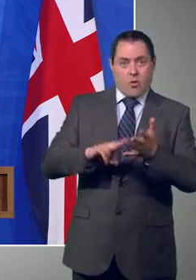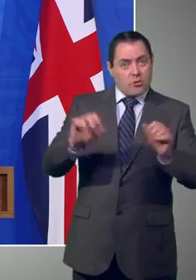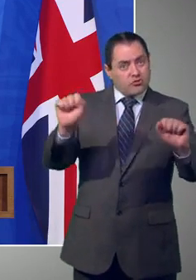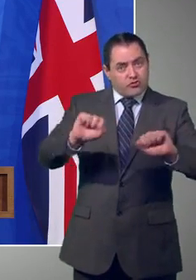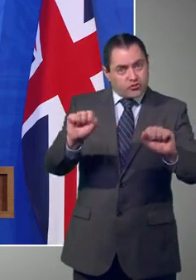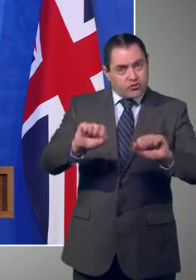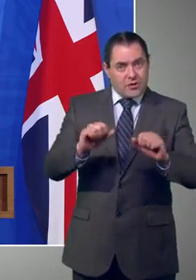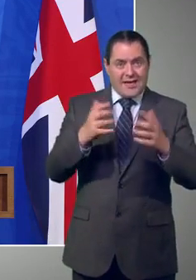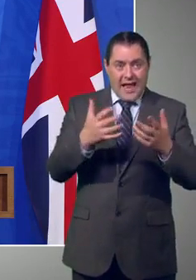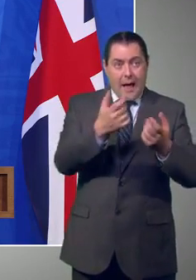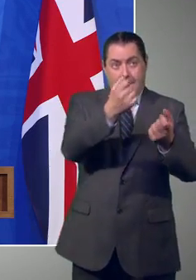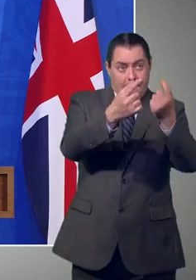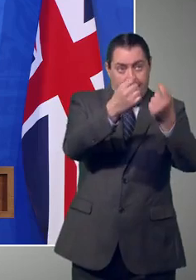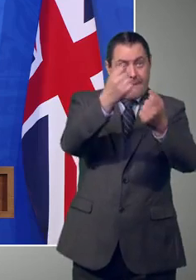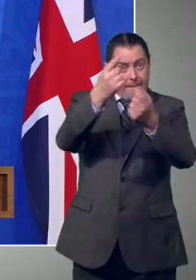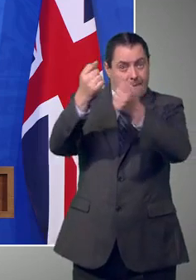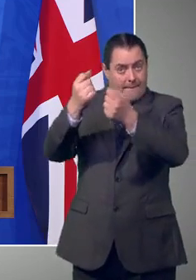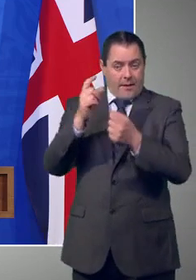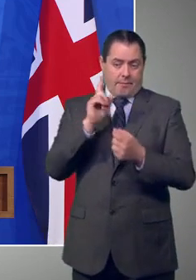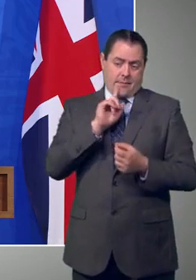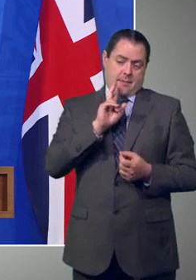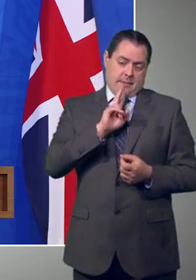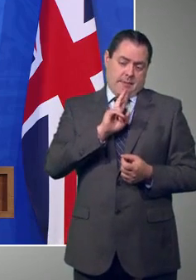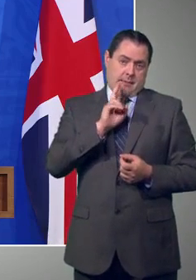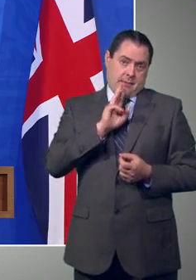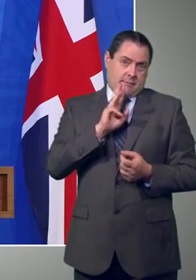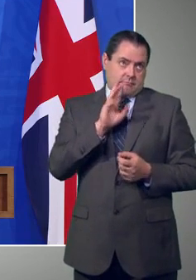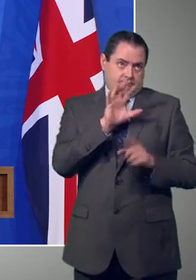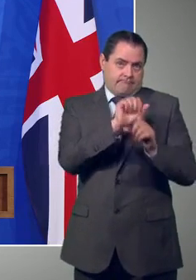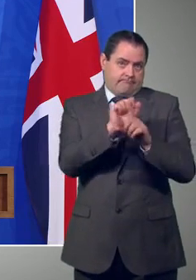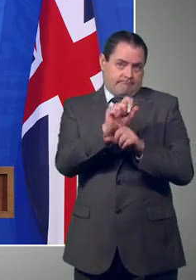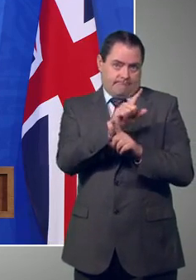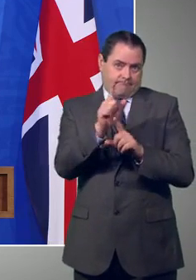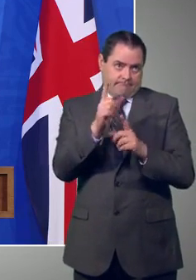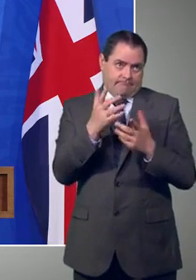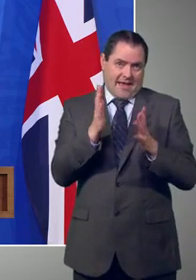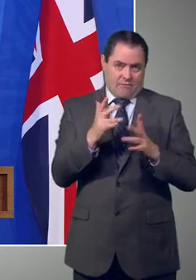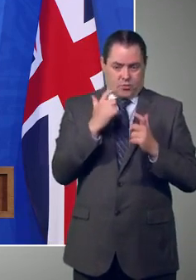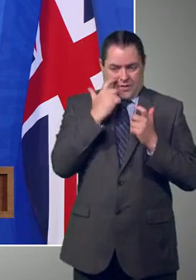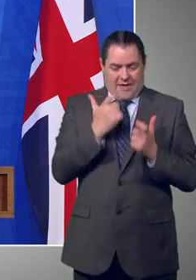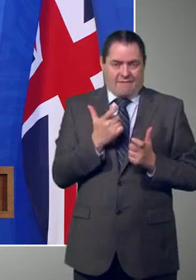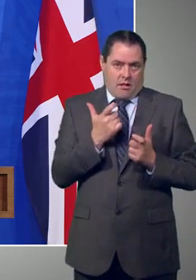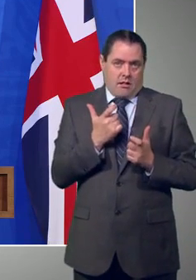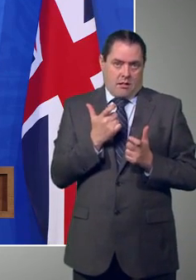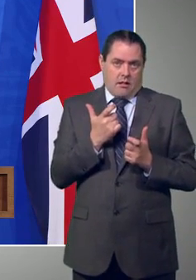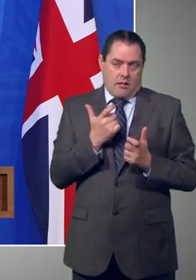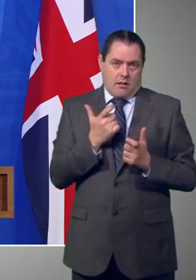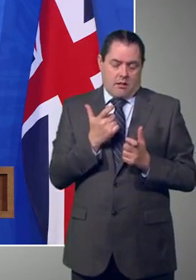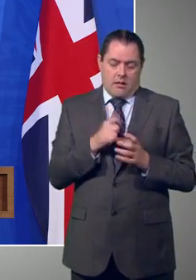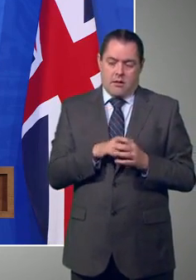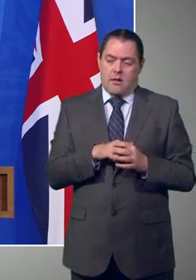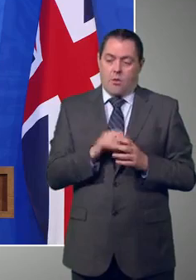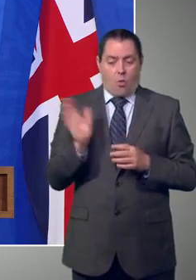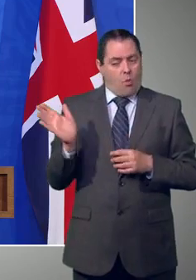the last couple of days demonstrate that we've all got to be vigilant and we're still